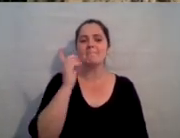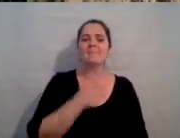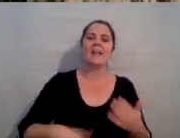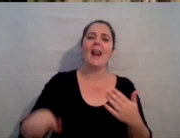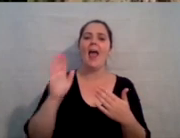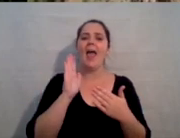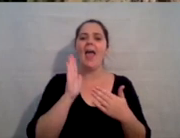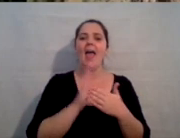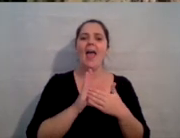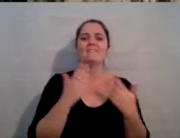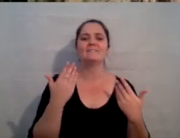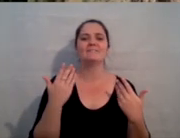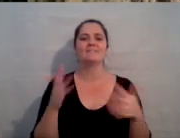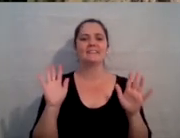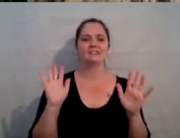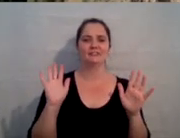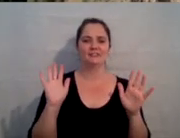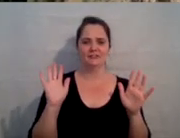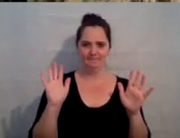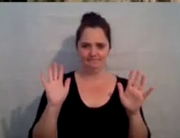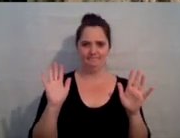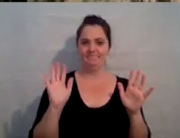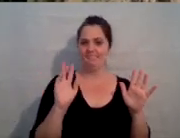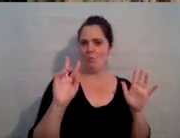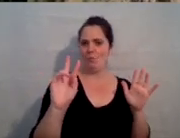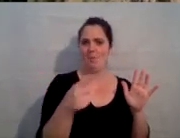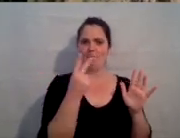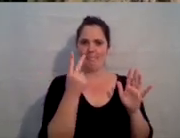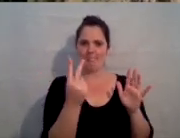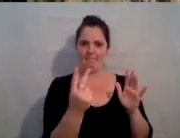actually switch – let's have Rachel, let's have you on that side and yeah Atticus we’ll have you on that side